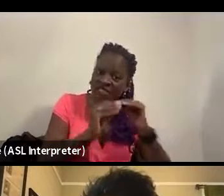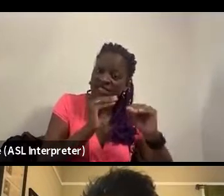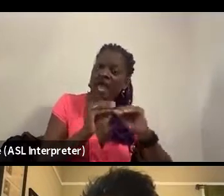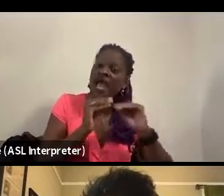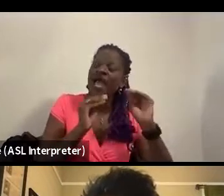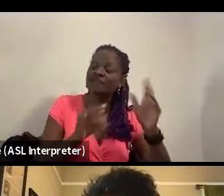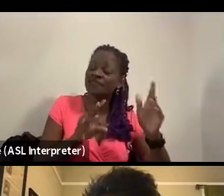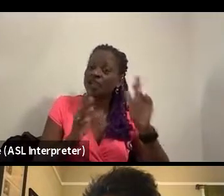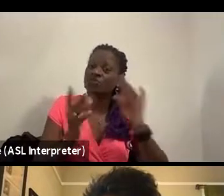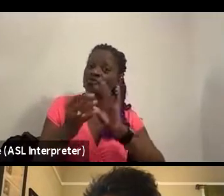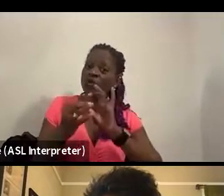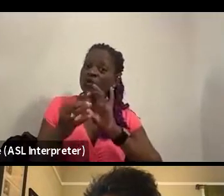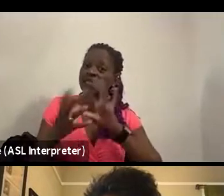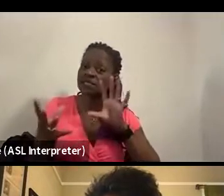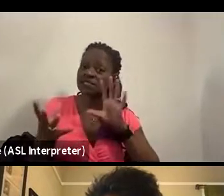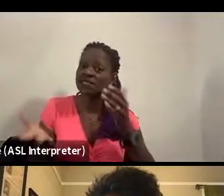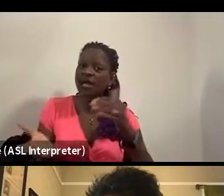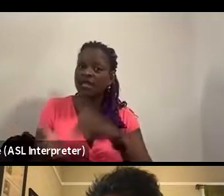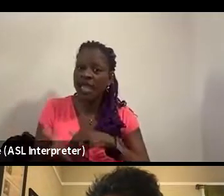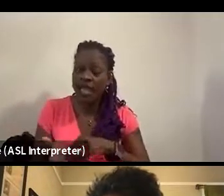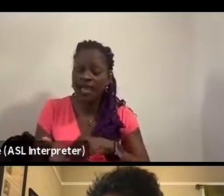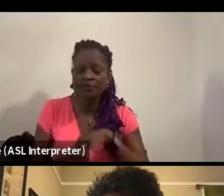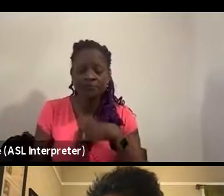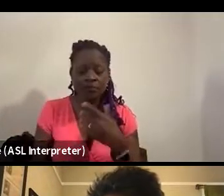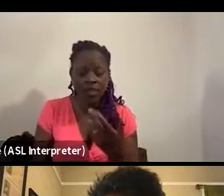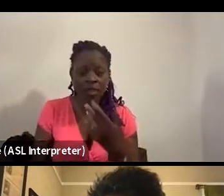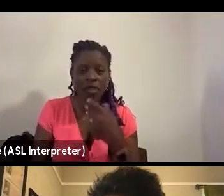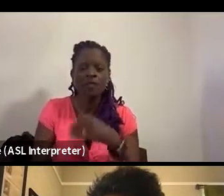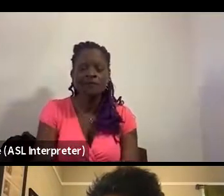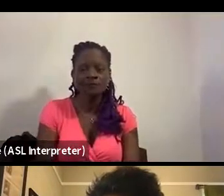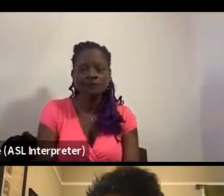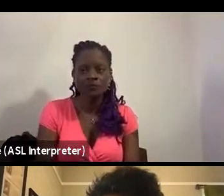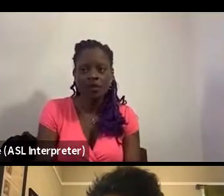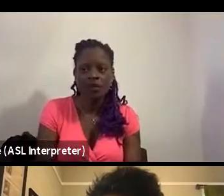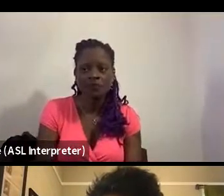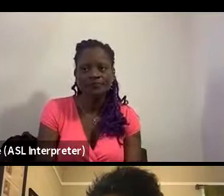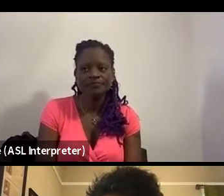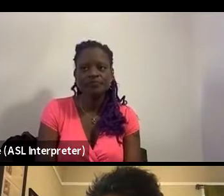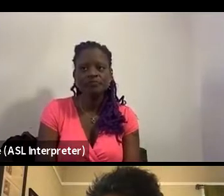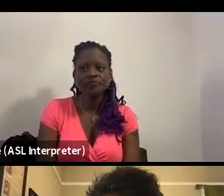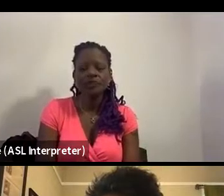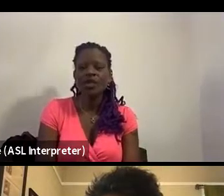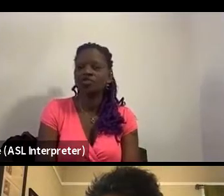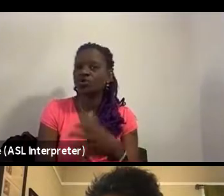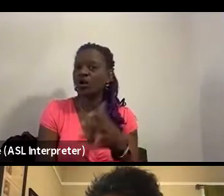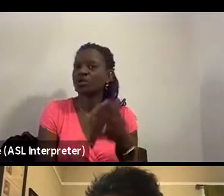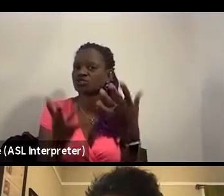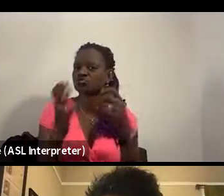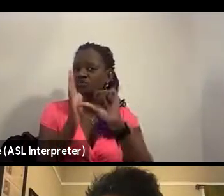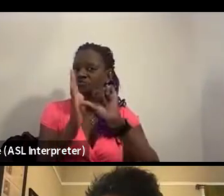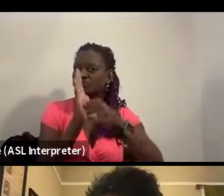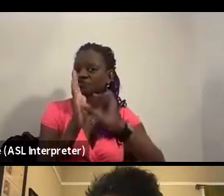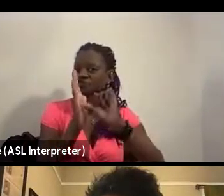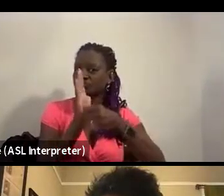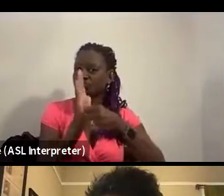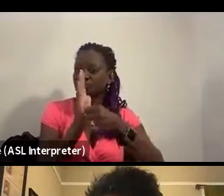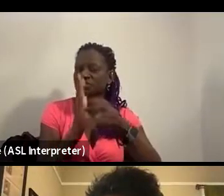that those concerns are unfounded, if the risk is minimal. So I just want to emphasize that this isn't a bad thing. This is actually a good thing.